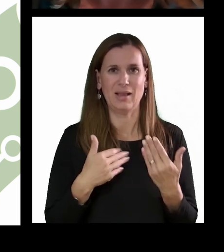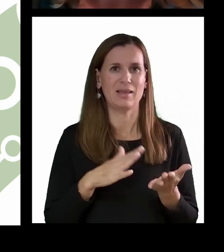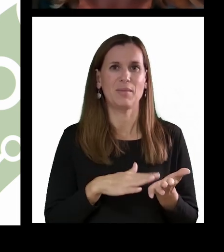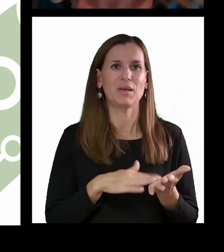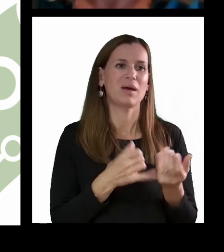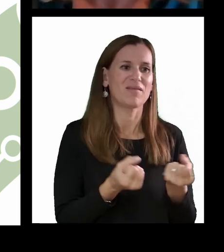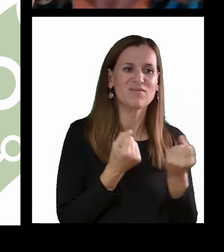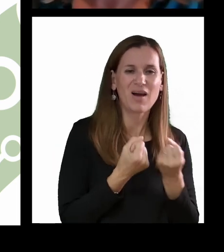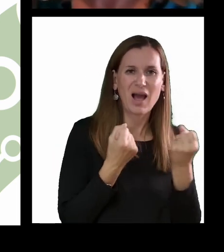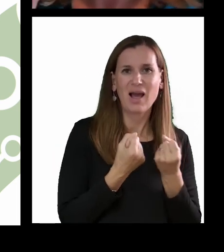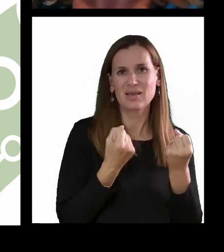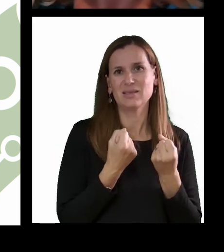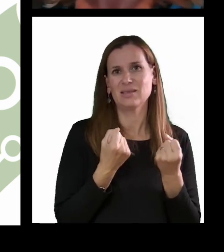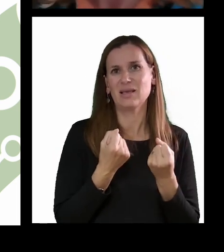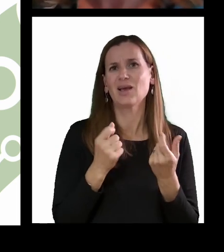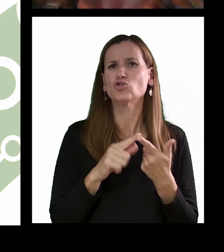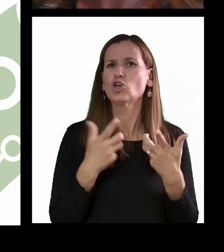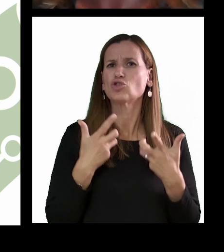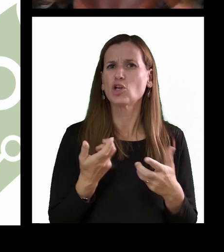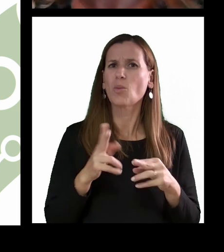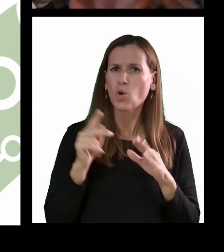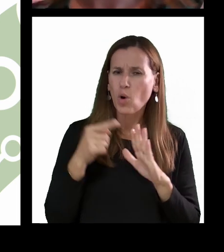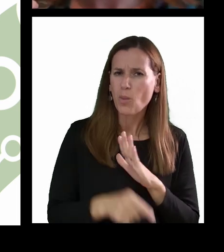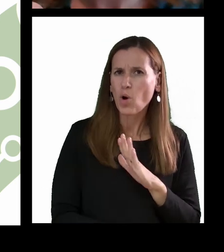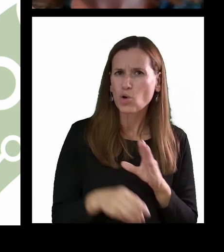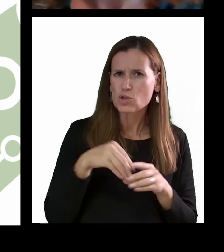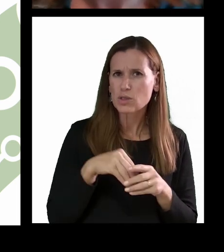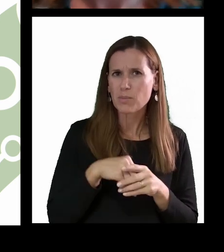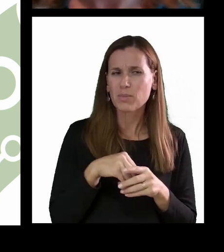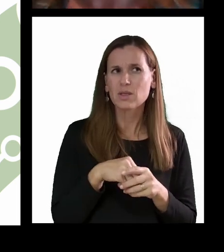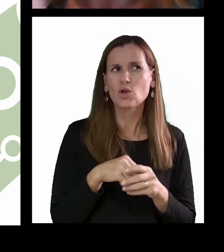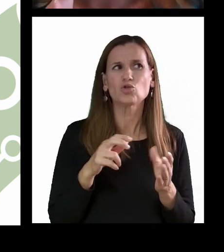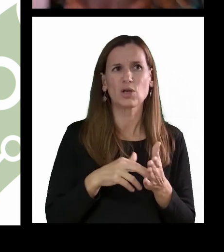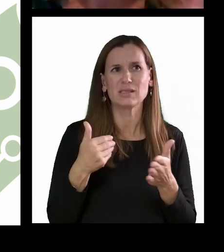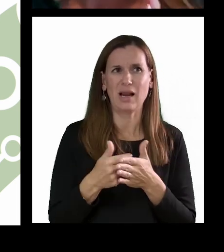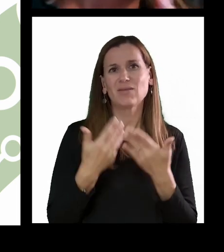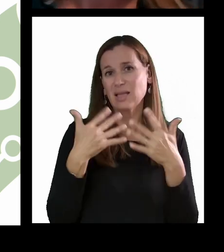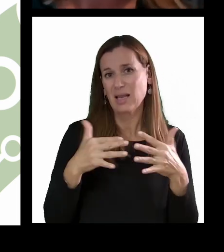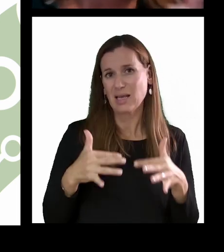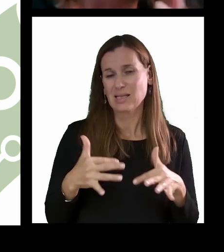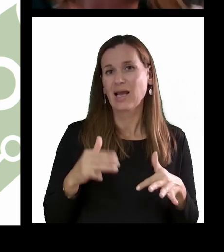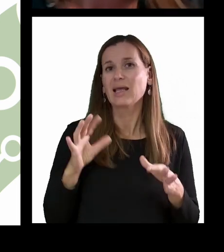But also if I want to go deep again with the content, I have a right explanation and the correlation to the framework and